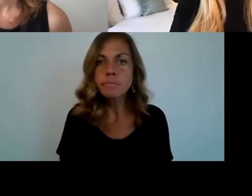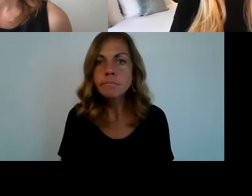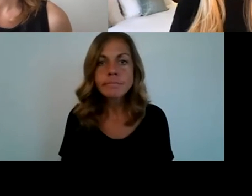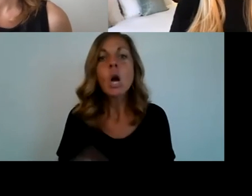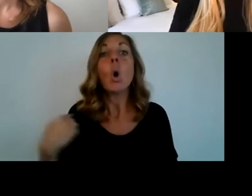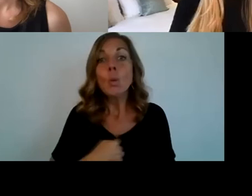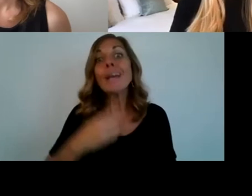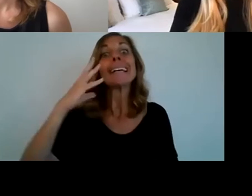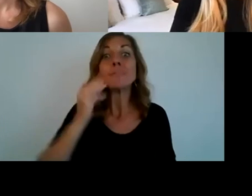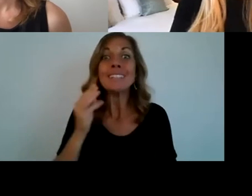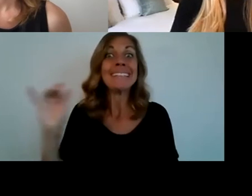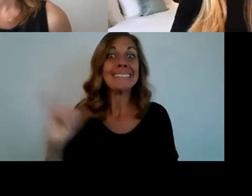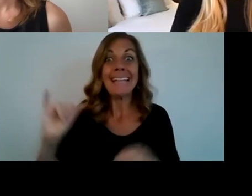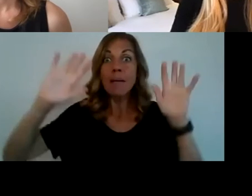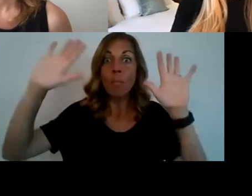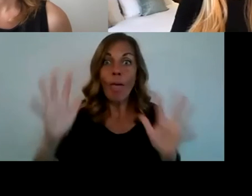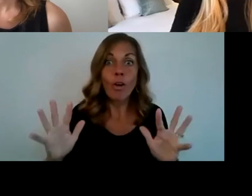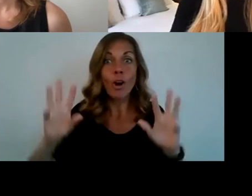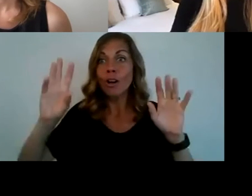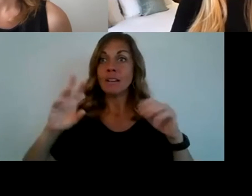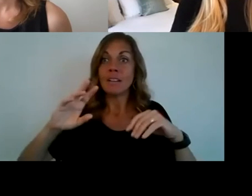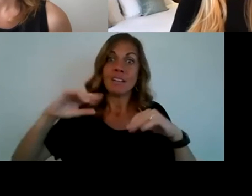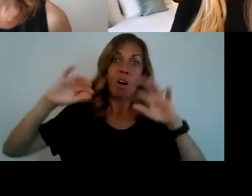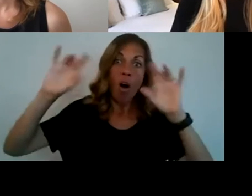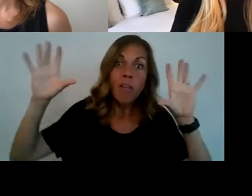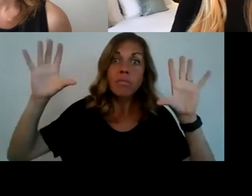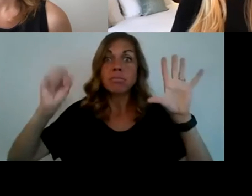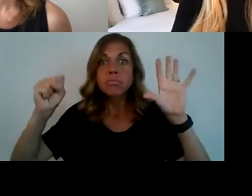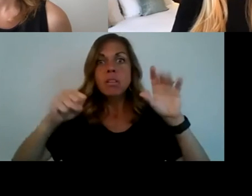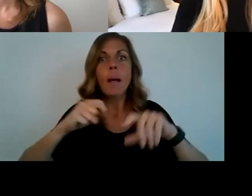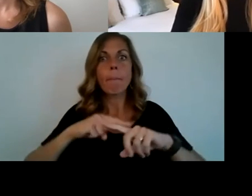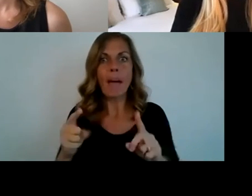yes. But we are not in the same boat. And everyone's journey is difficult and challenging